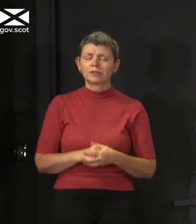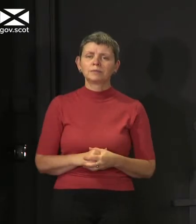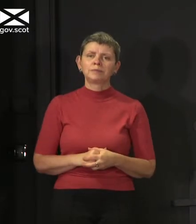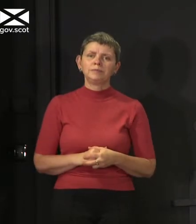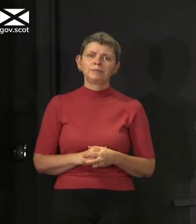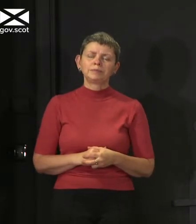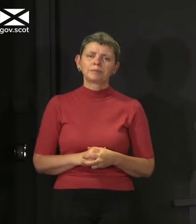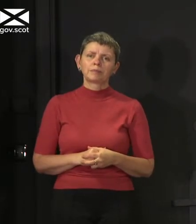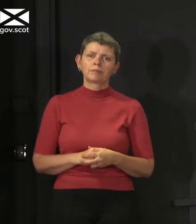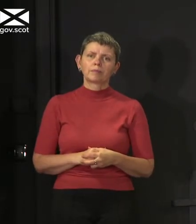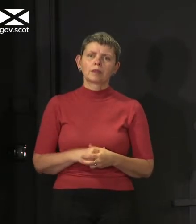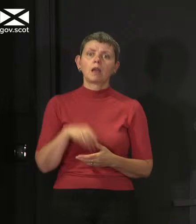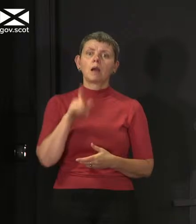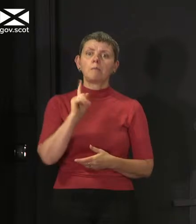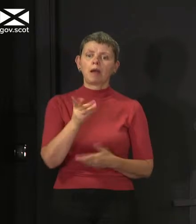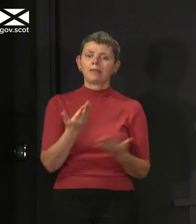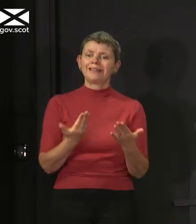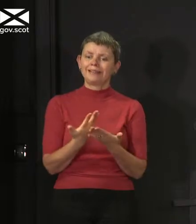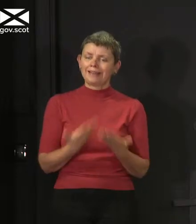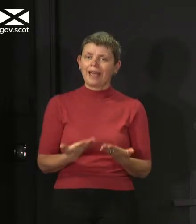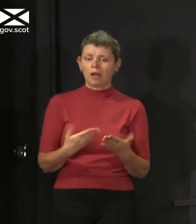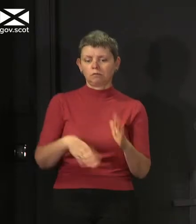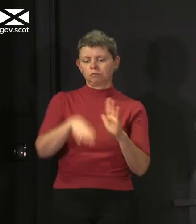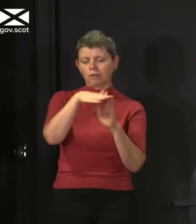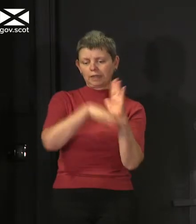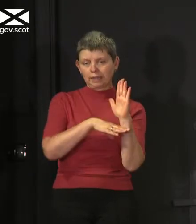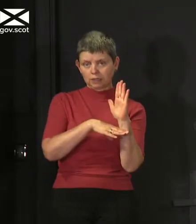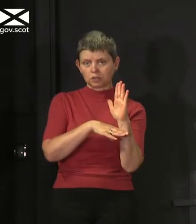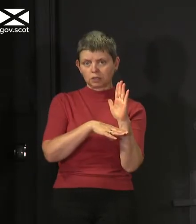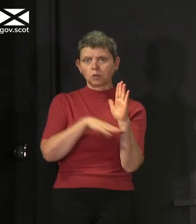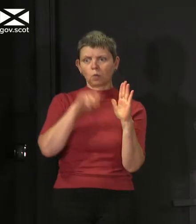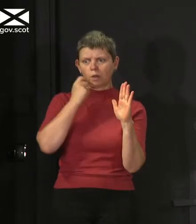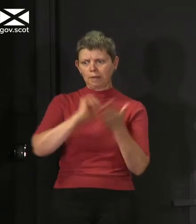obviously publish the regulations of this shortly. But the enforcement, the informal